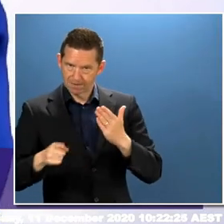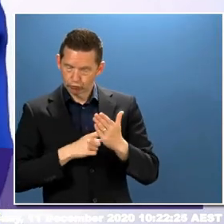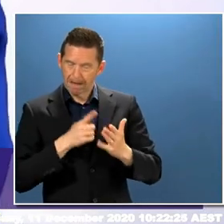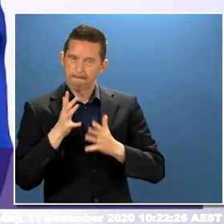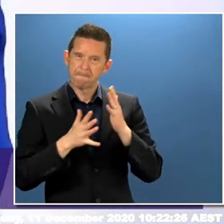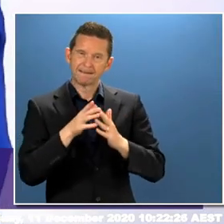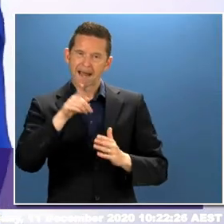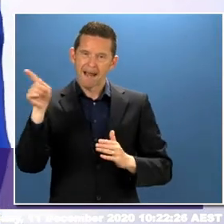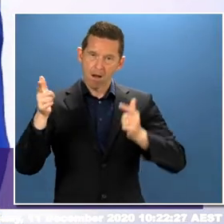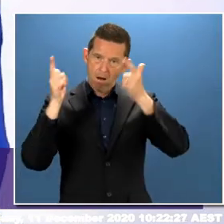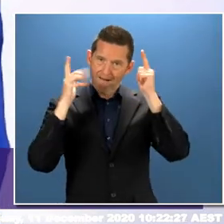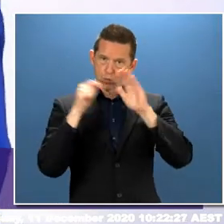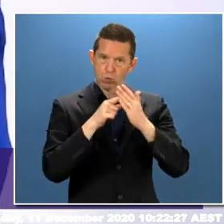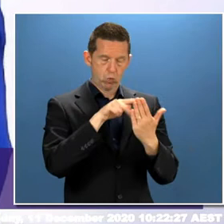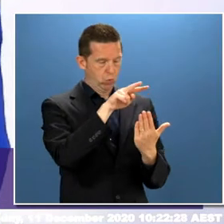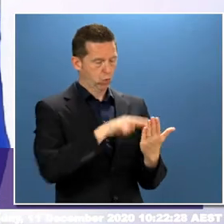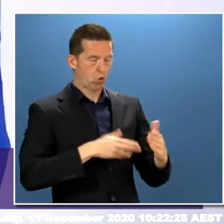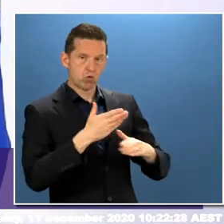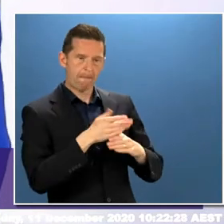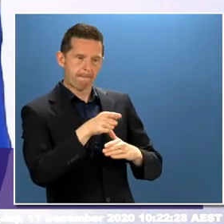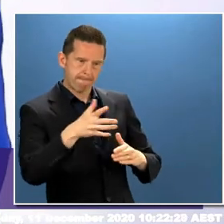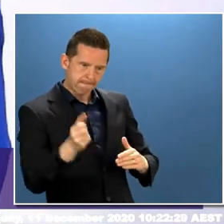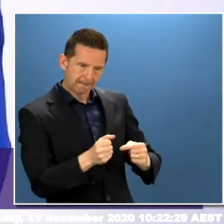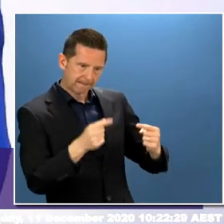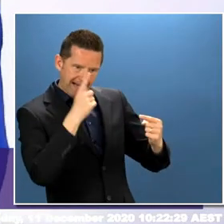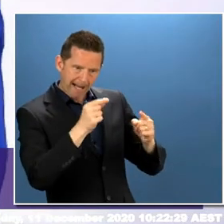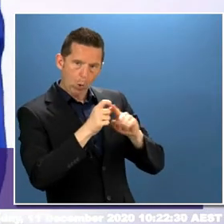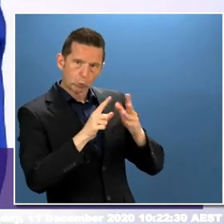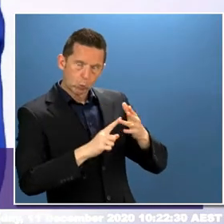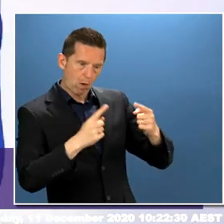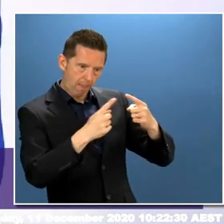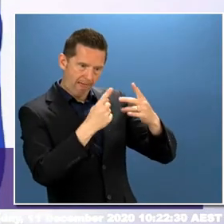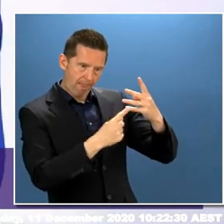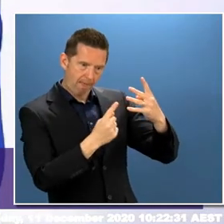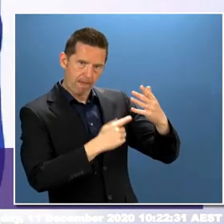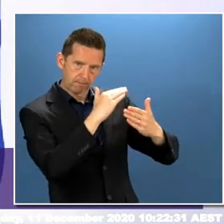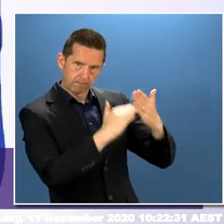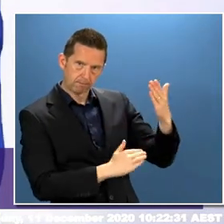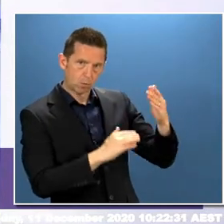essential to the performance of that job, not just the tasks to be done but